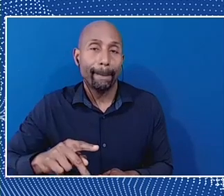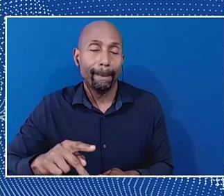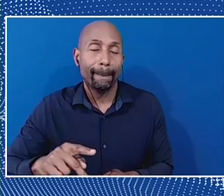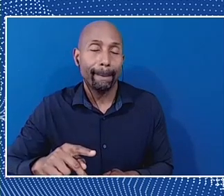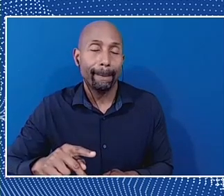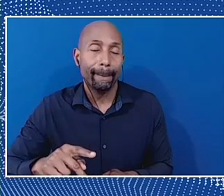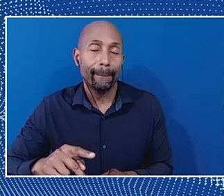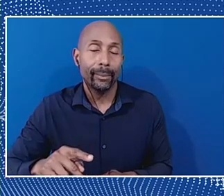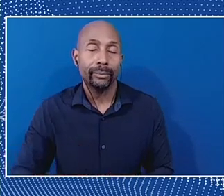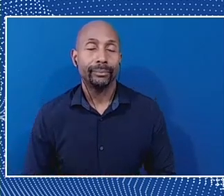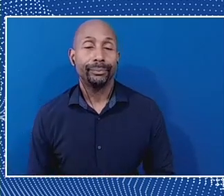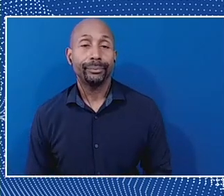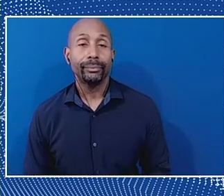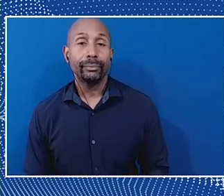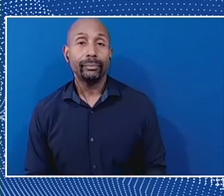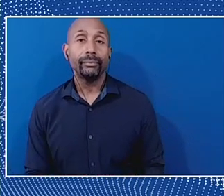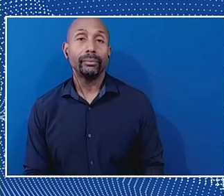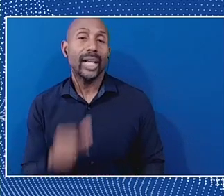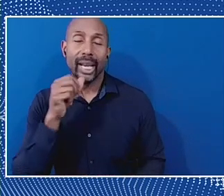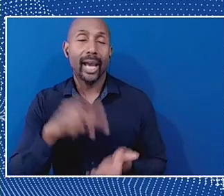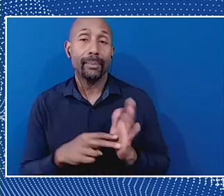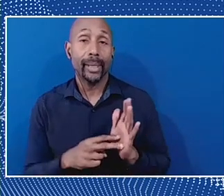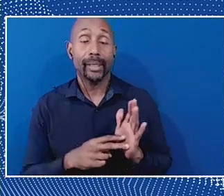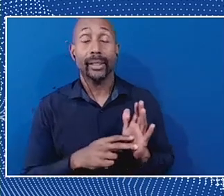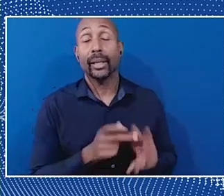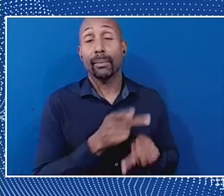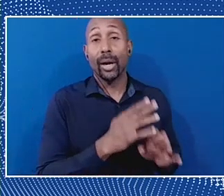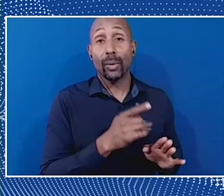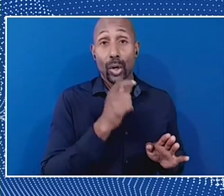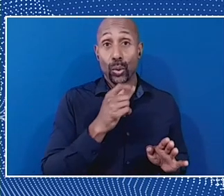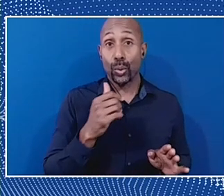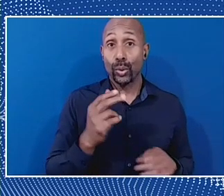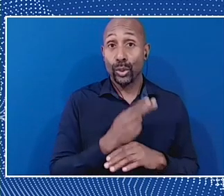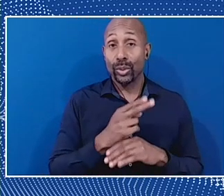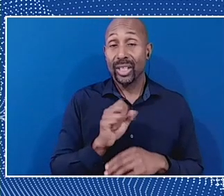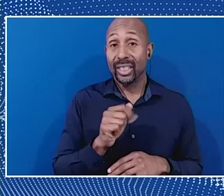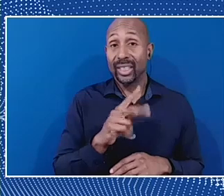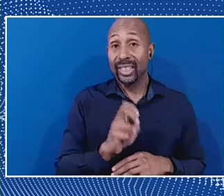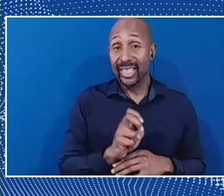under the SAVE plan with a $0 payment might not be exhibiting hardship.